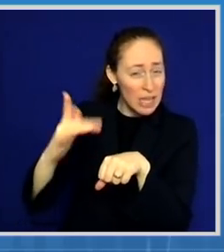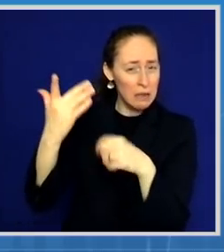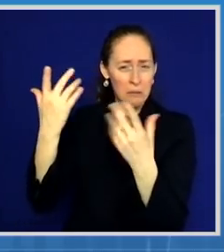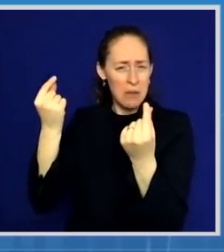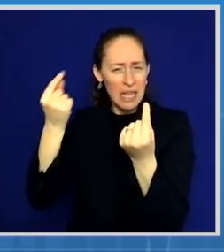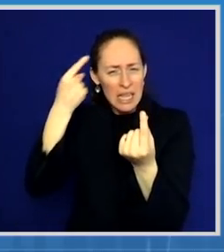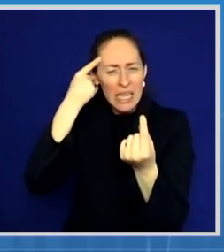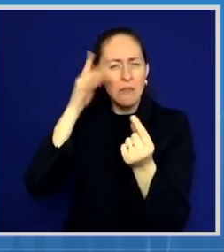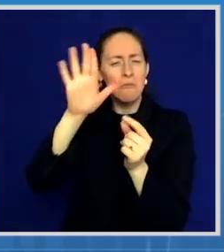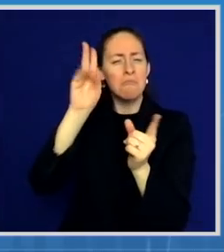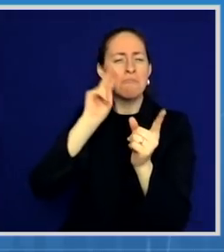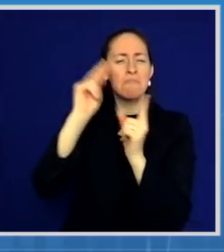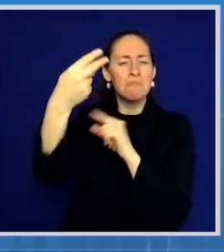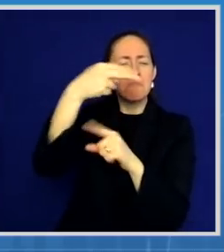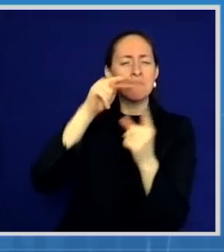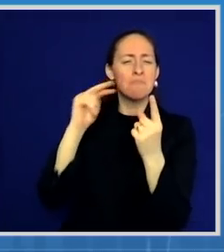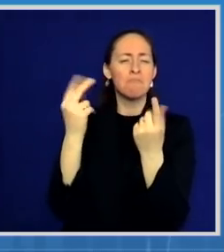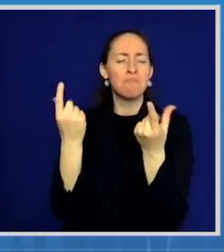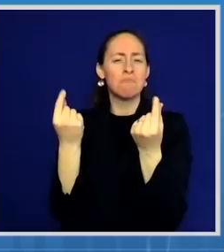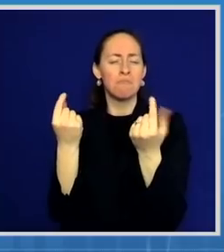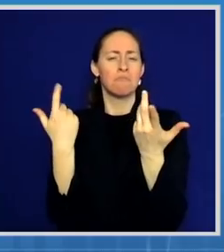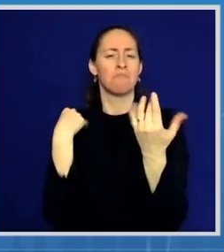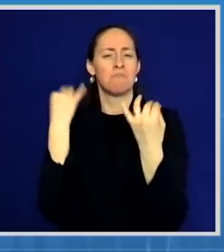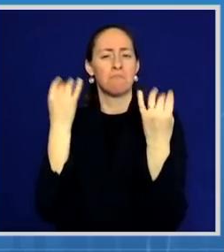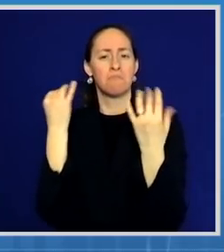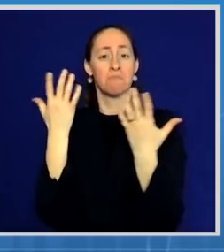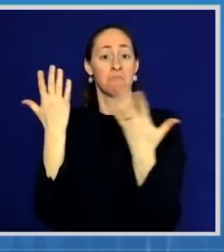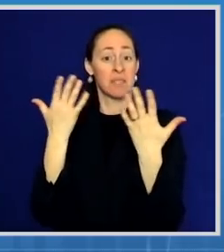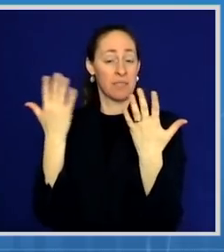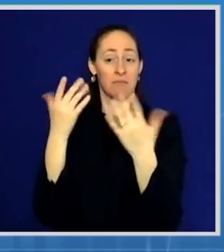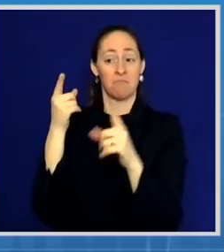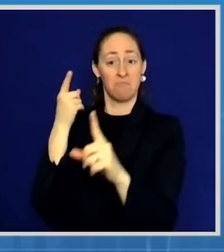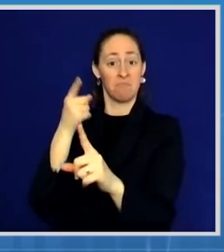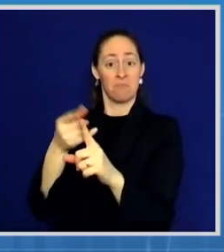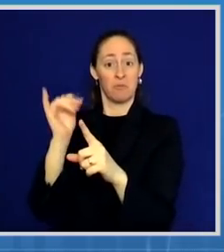seems likely on July 1st, then New York's go to a hundred percent capacity